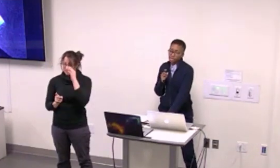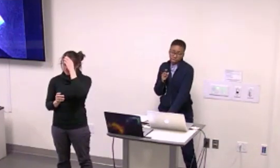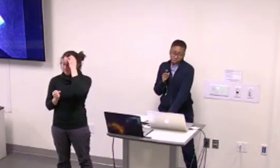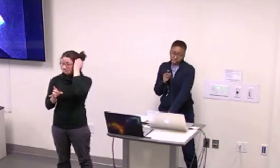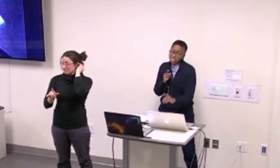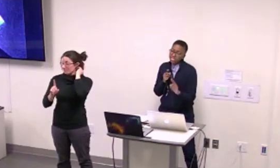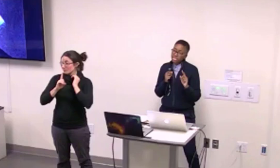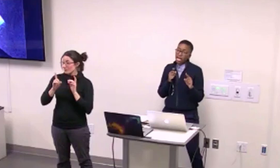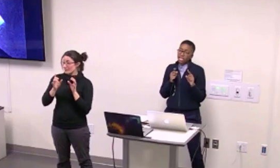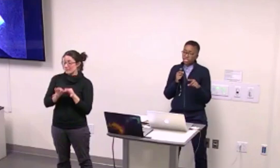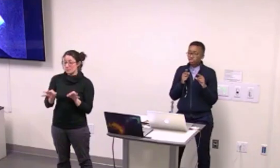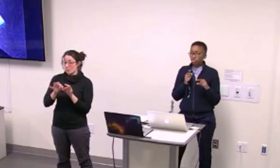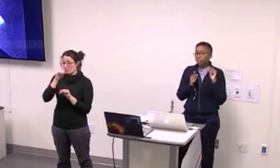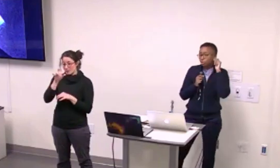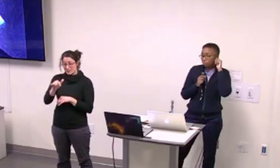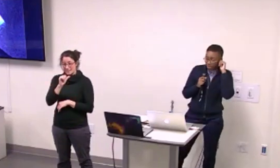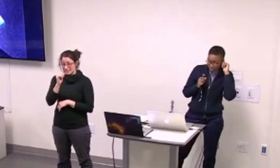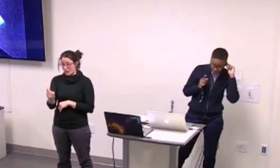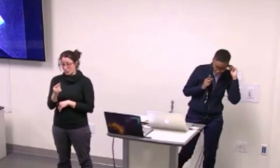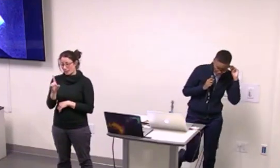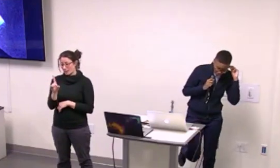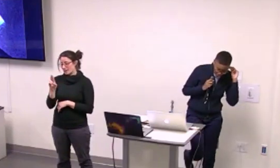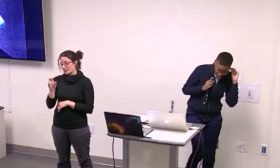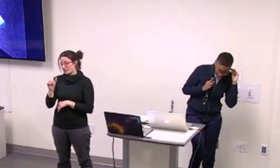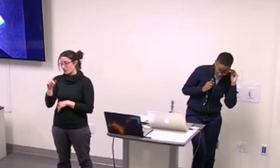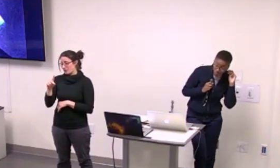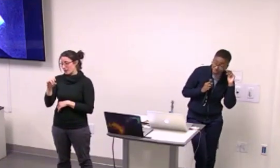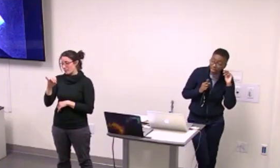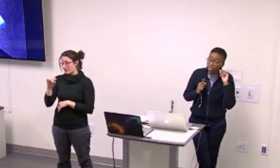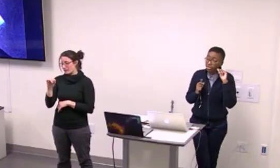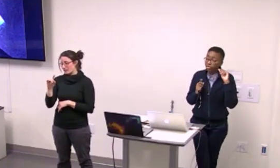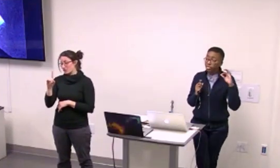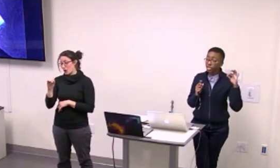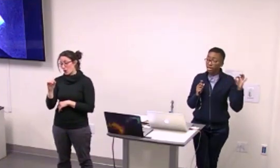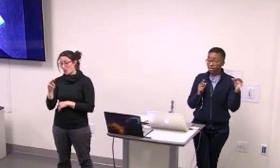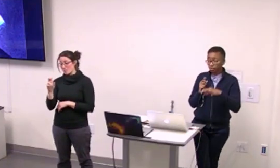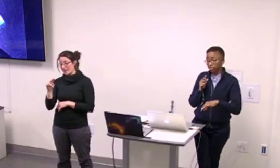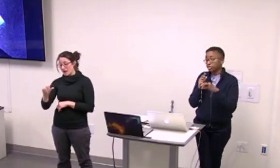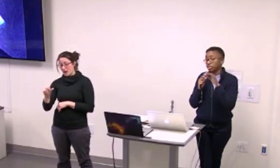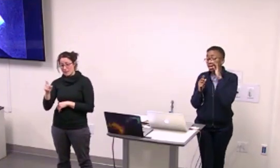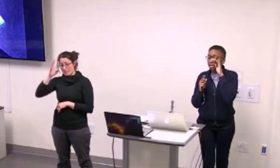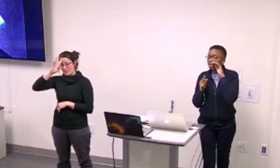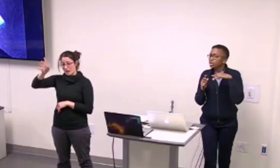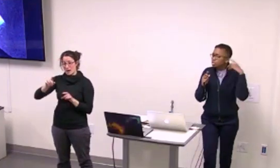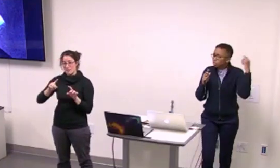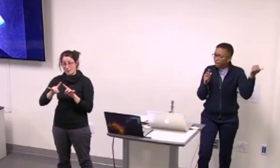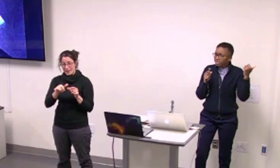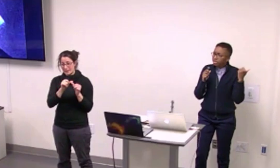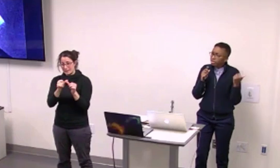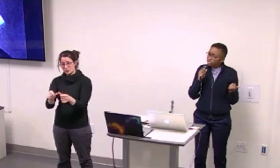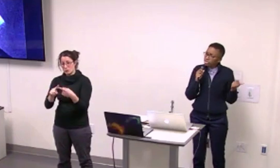Because it's not just drapetomania that white folks came up with.